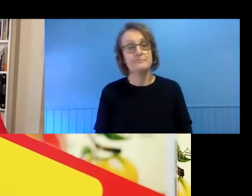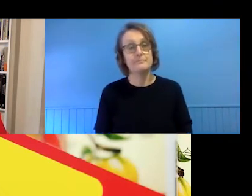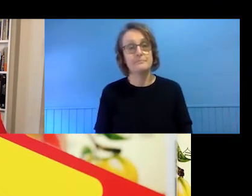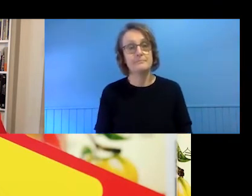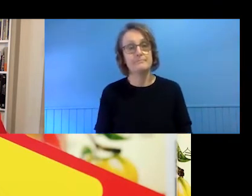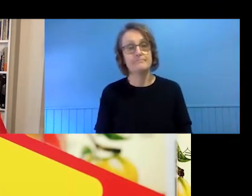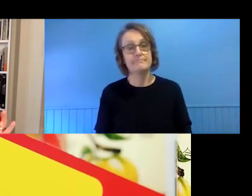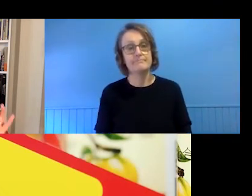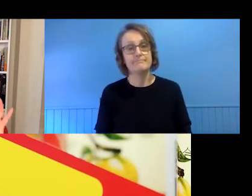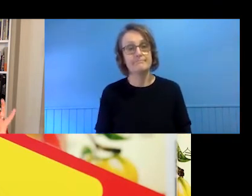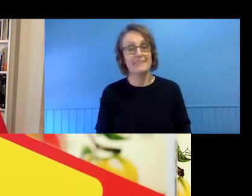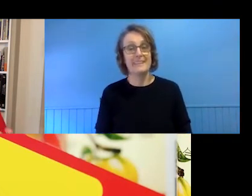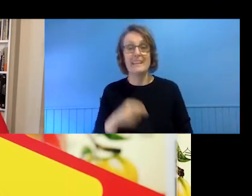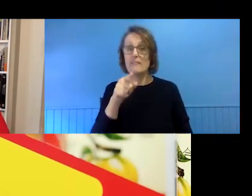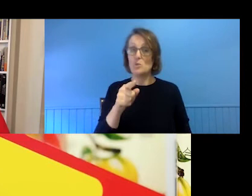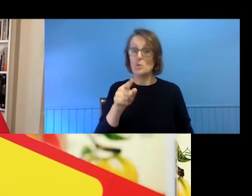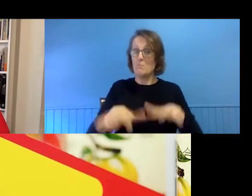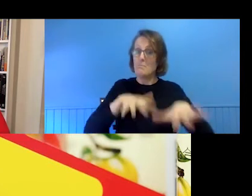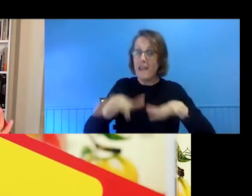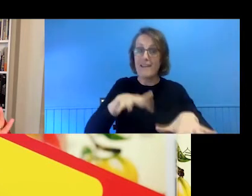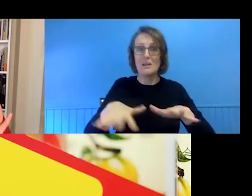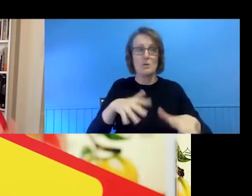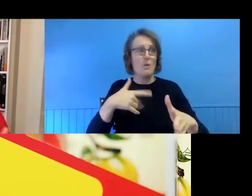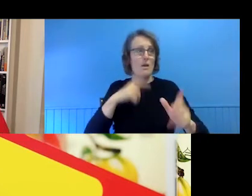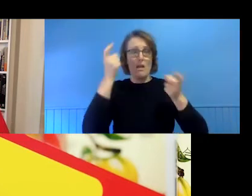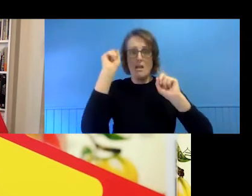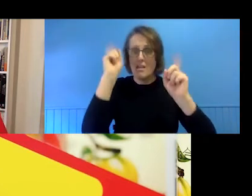attractive to a select group of people, many of whom we don't want